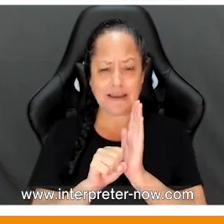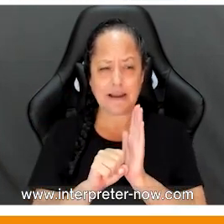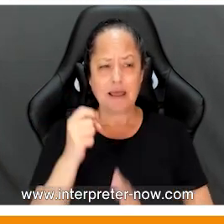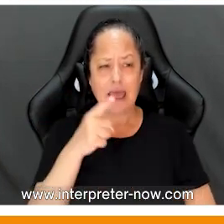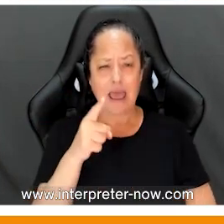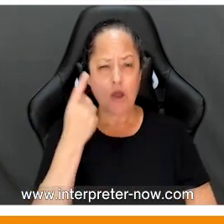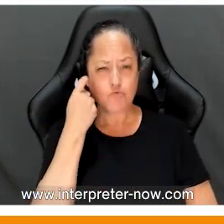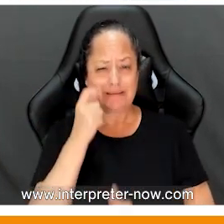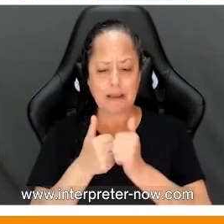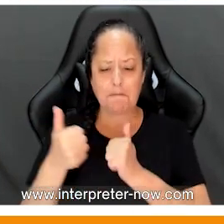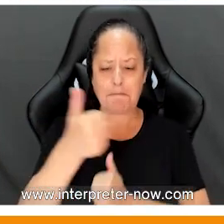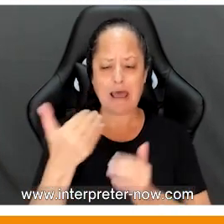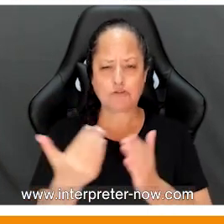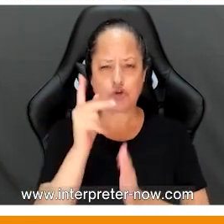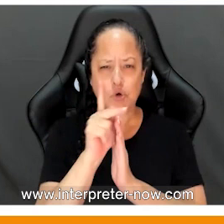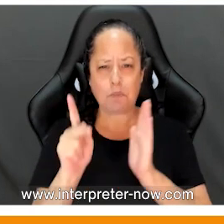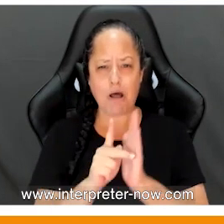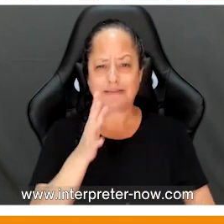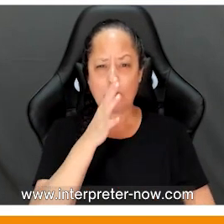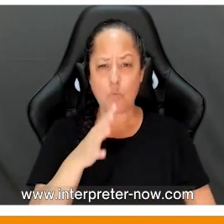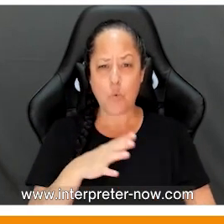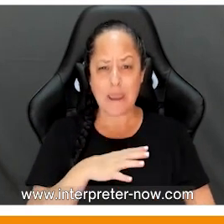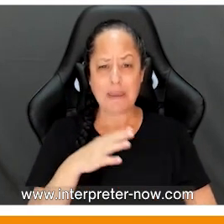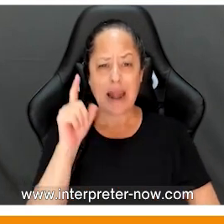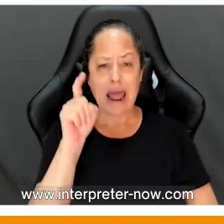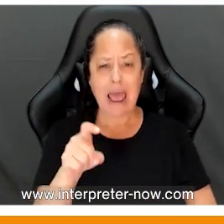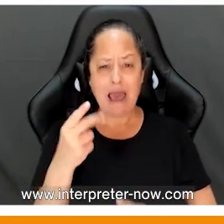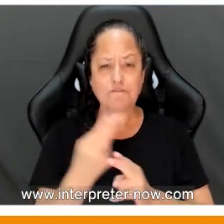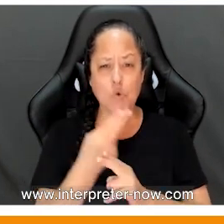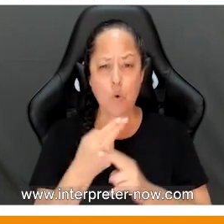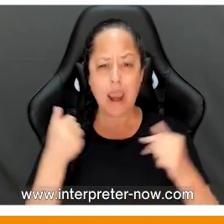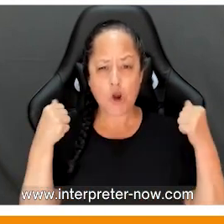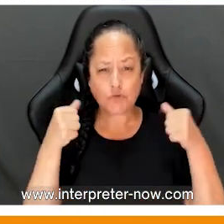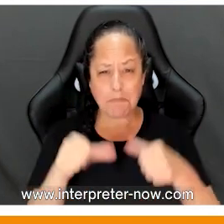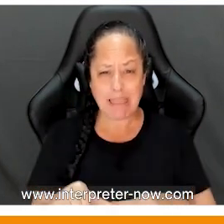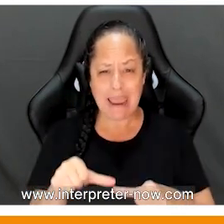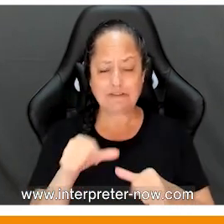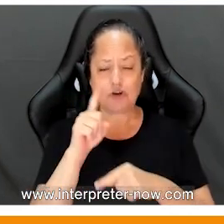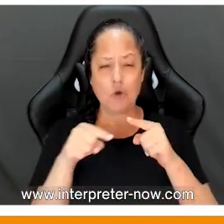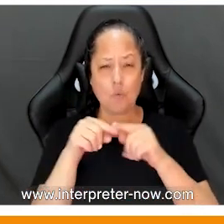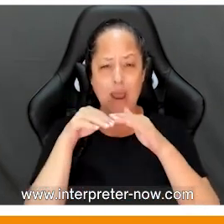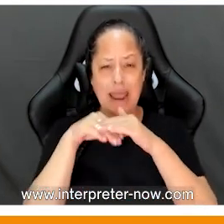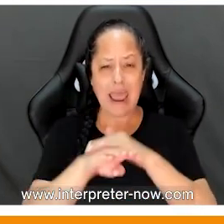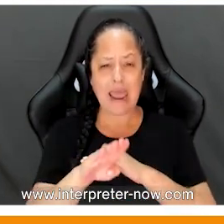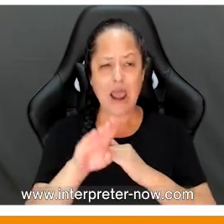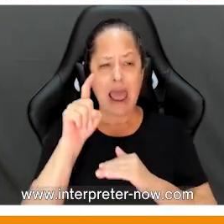how they just passed a new policy that women have to wear blazers when entering; they have